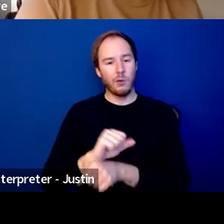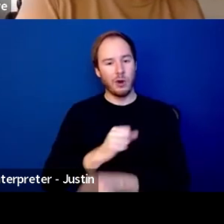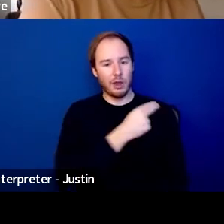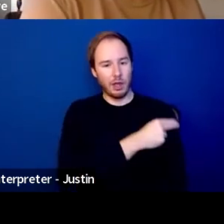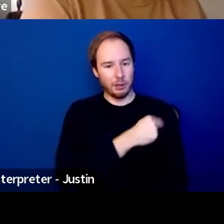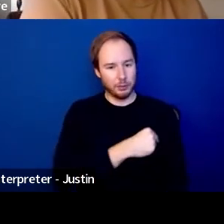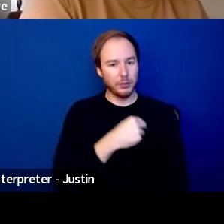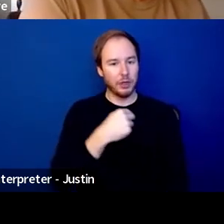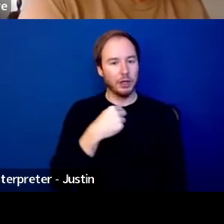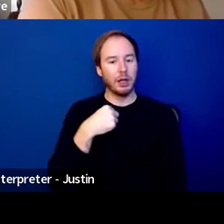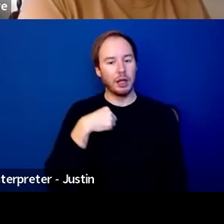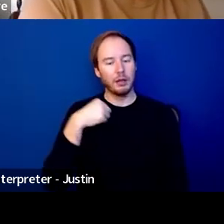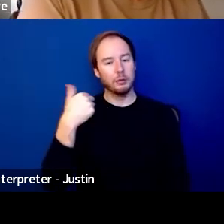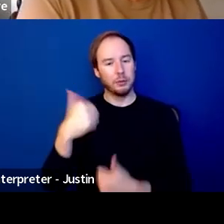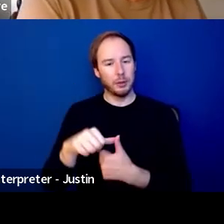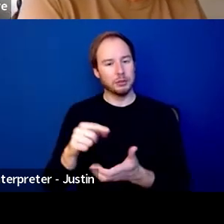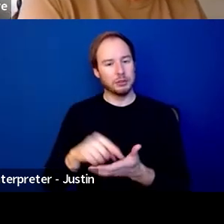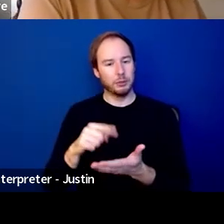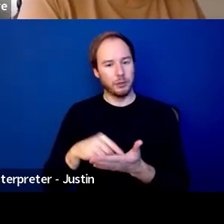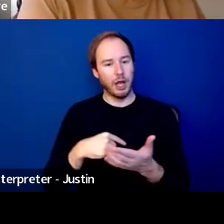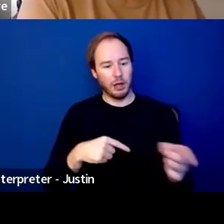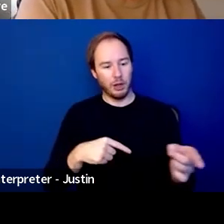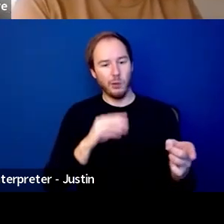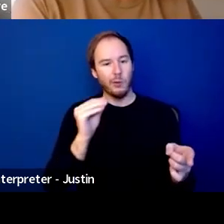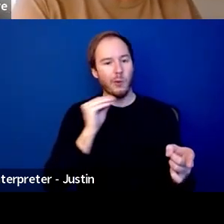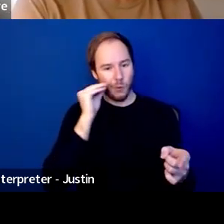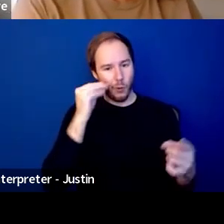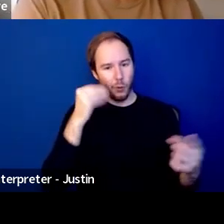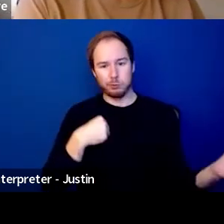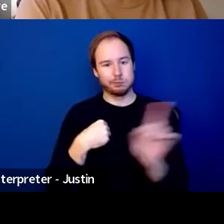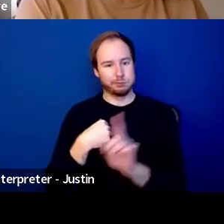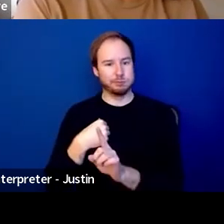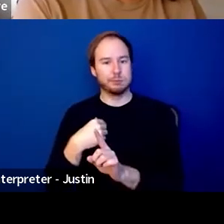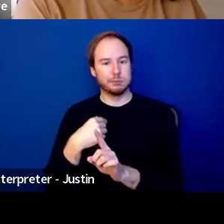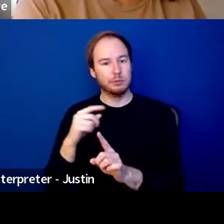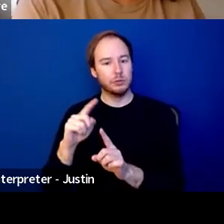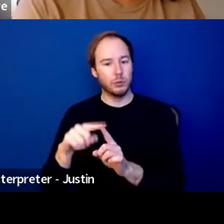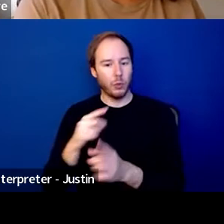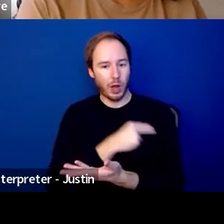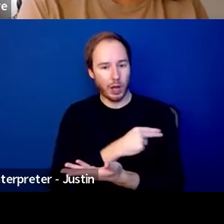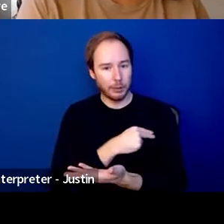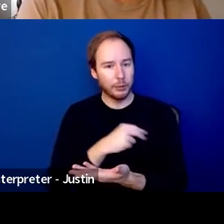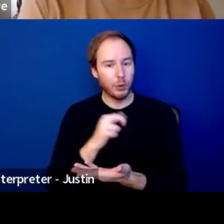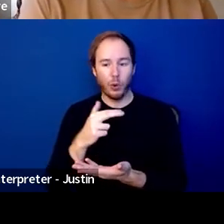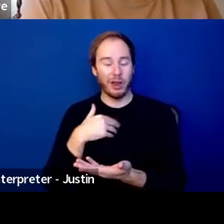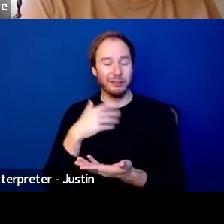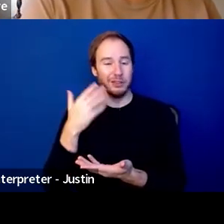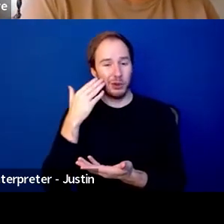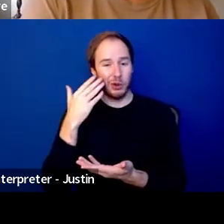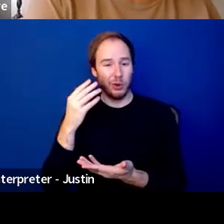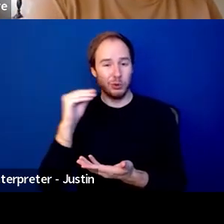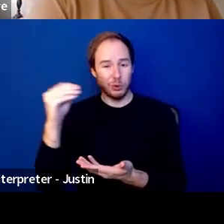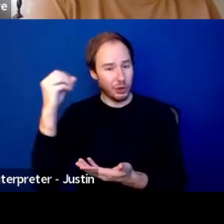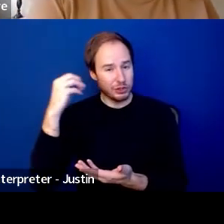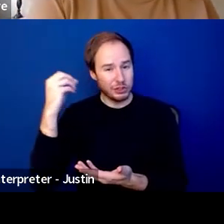I bring in some of my homeless folks and sometimes they're have terrible hygiene, lice-infested,